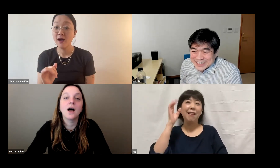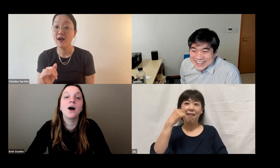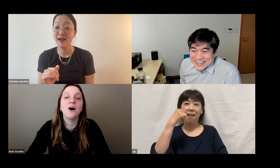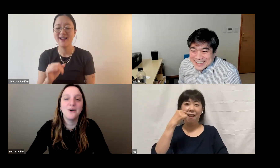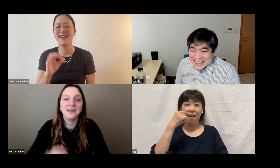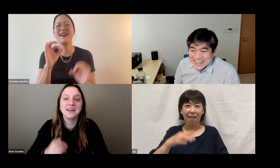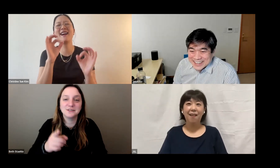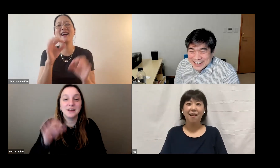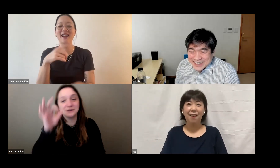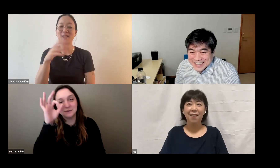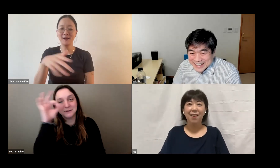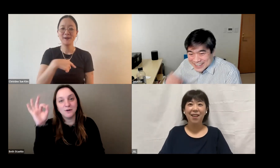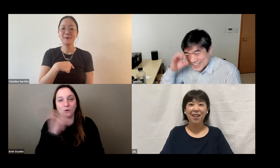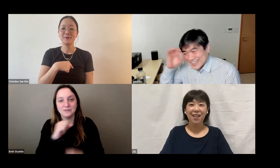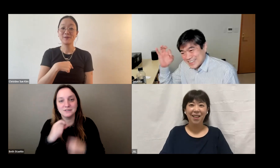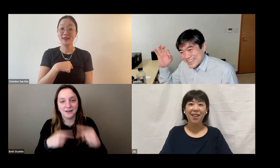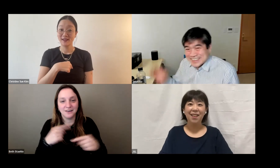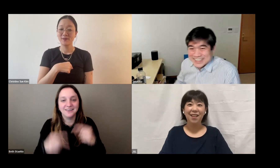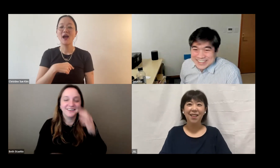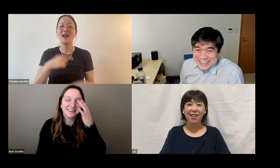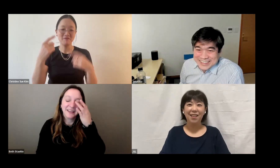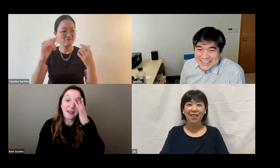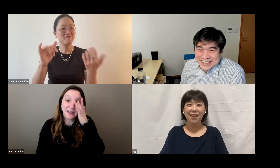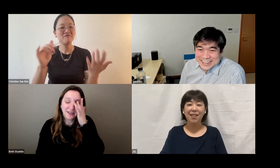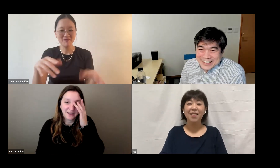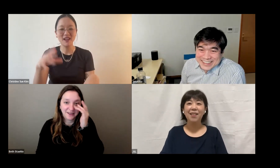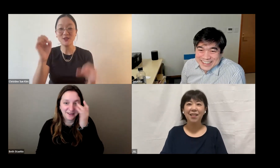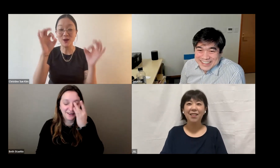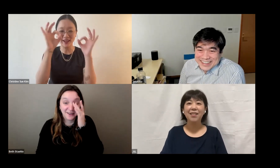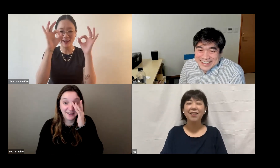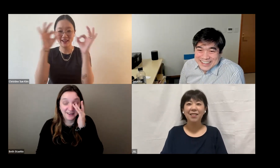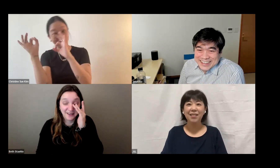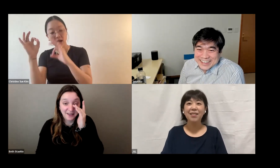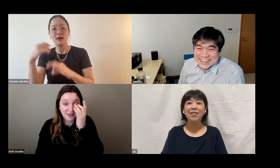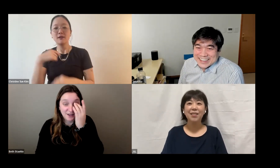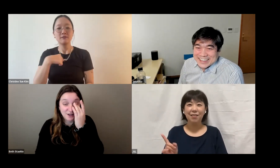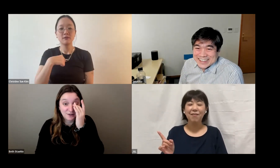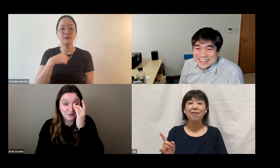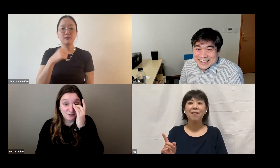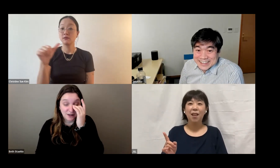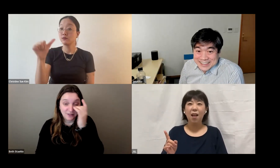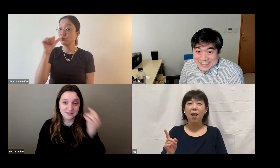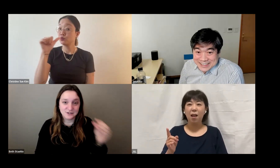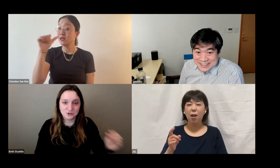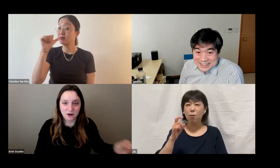Ohhh, okay. So that used to be the old sign so, now, this is drunk,